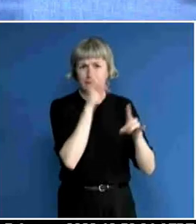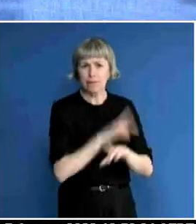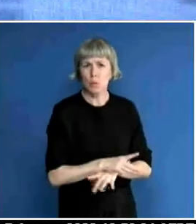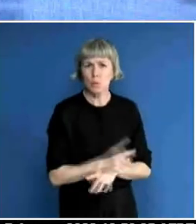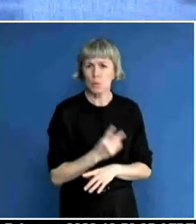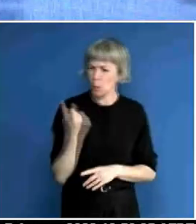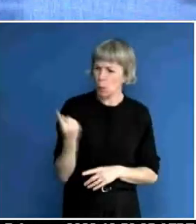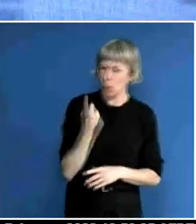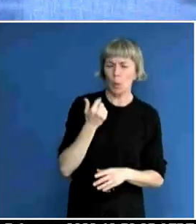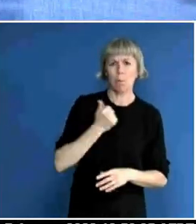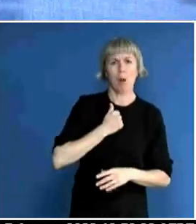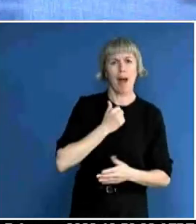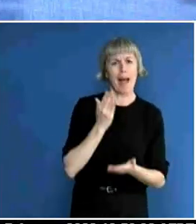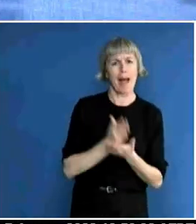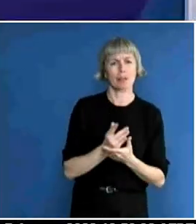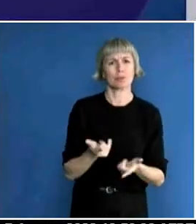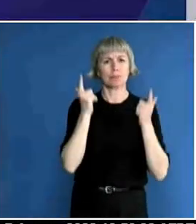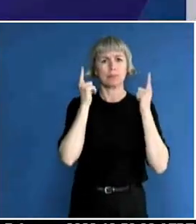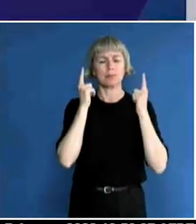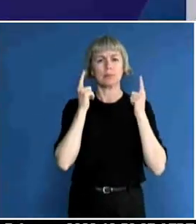Perhaps this is something, Ms Eastman, you can help me with.